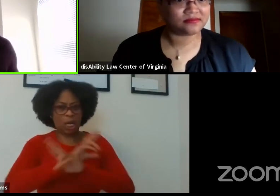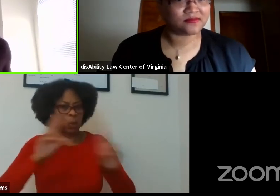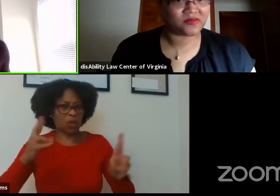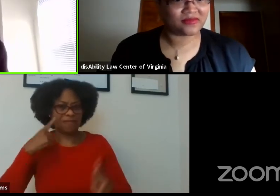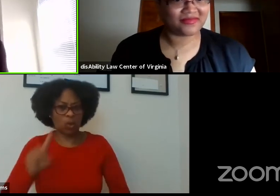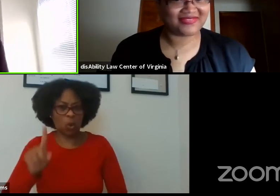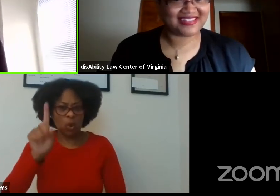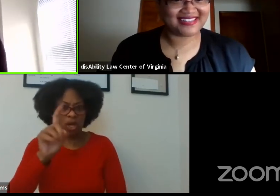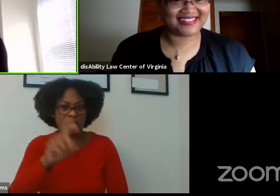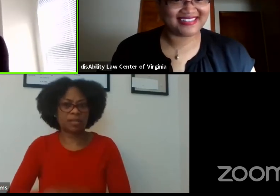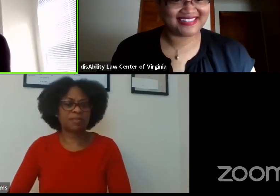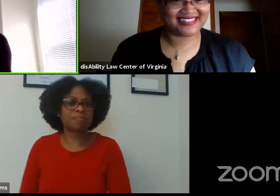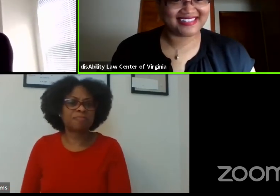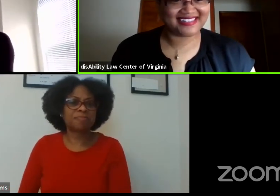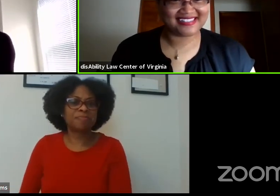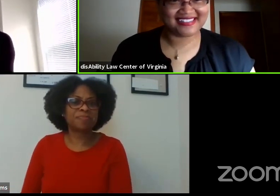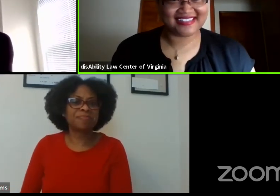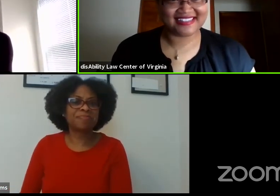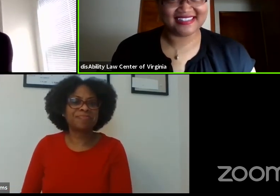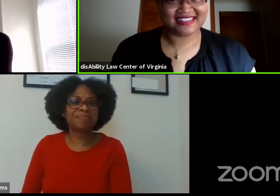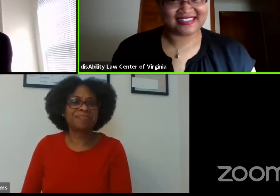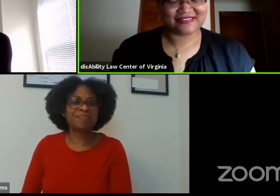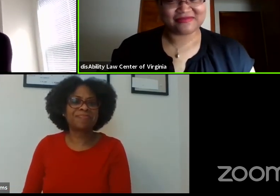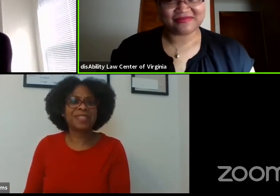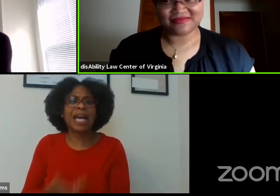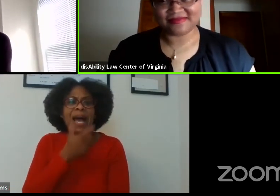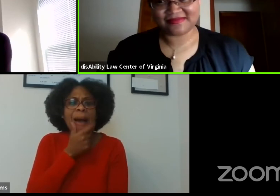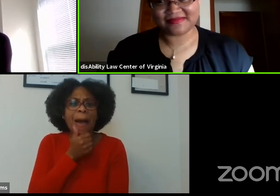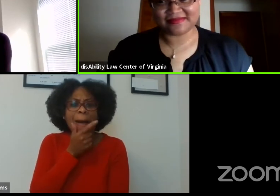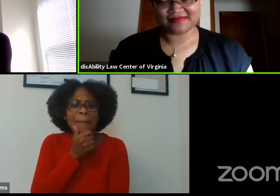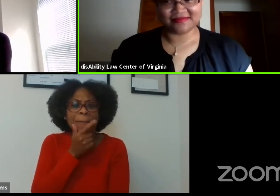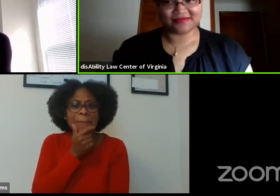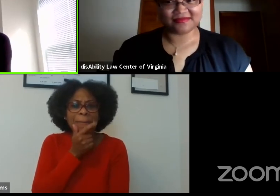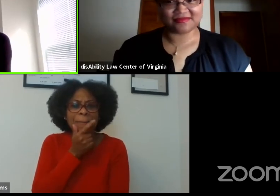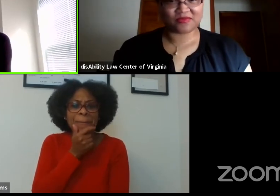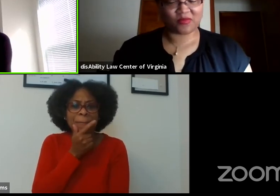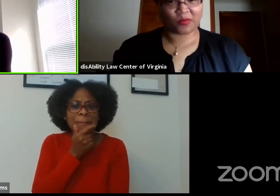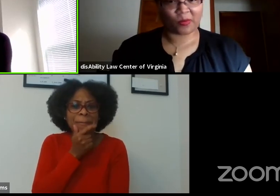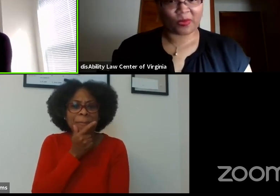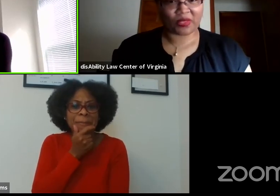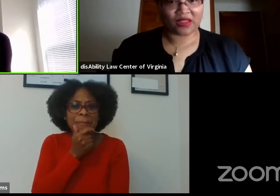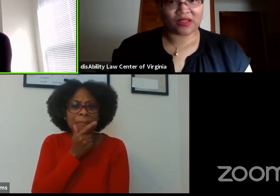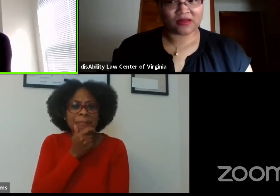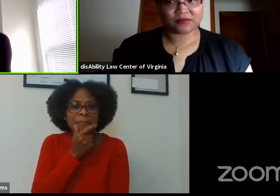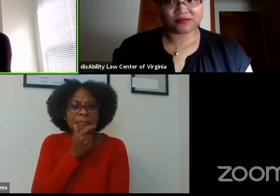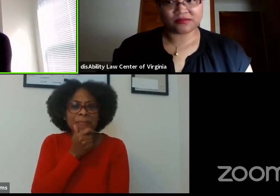Have I come across --